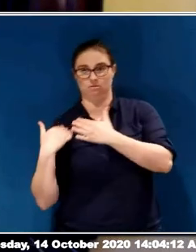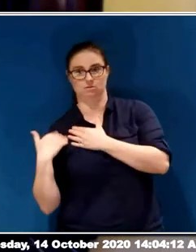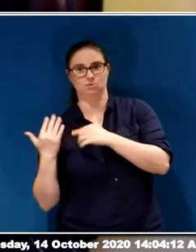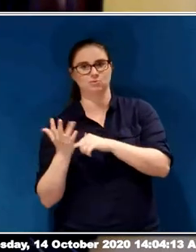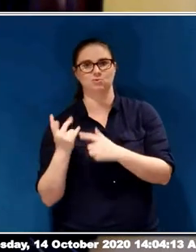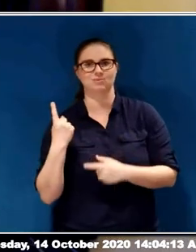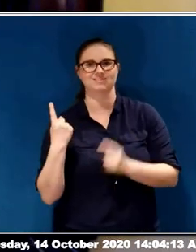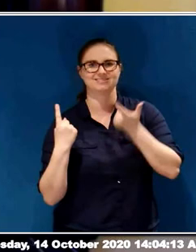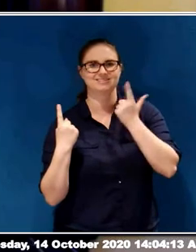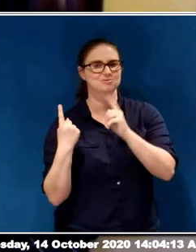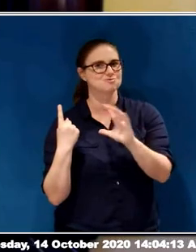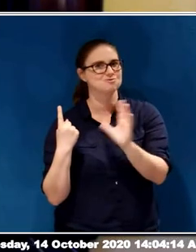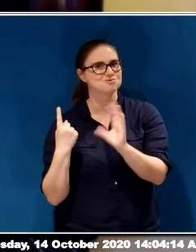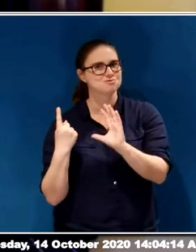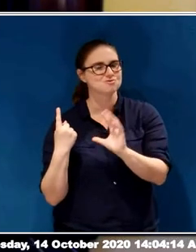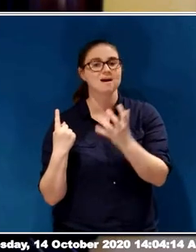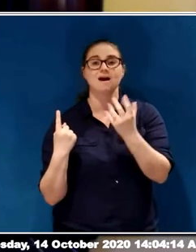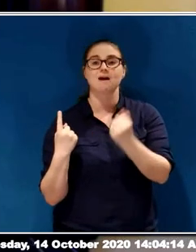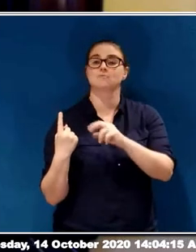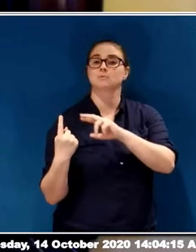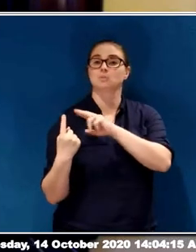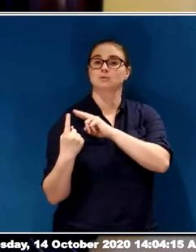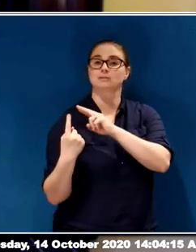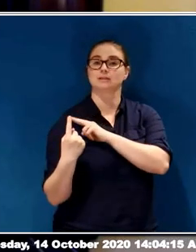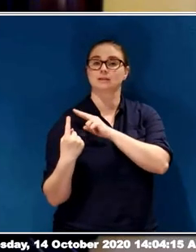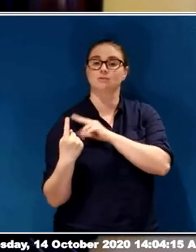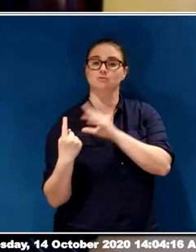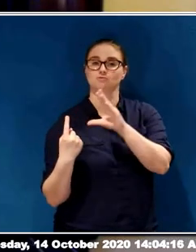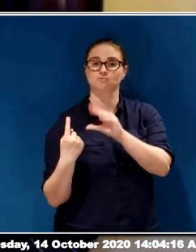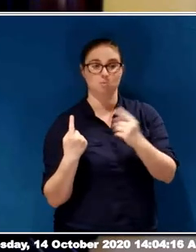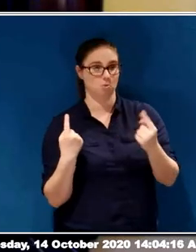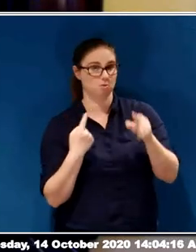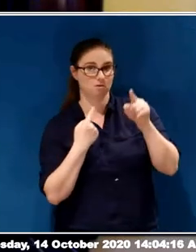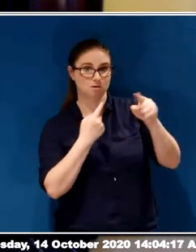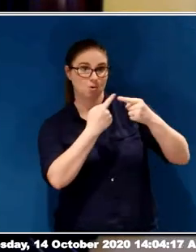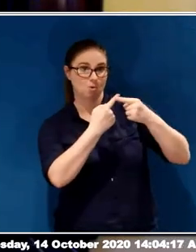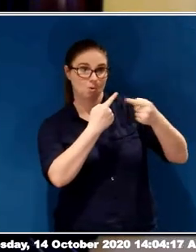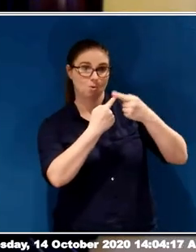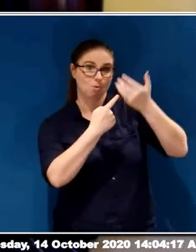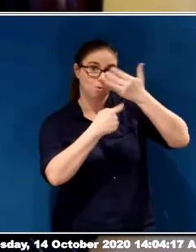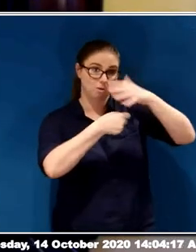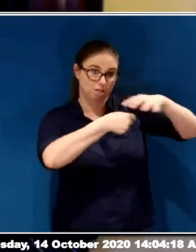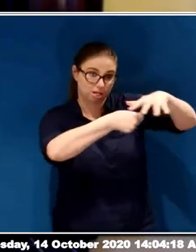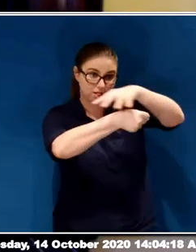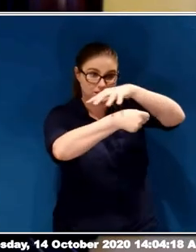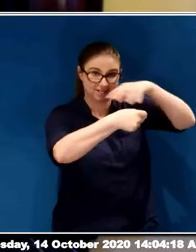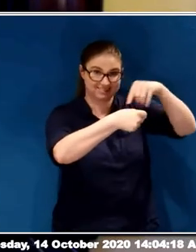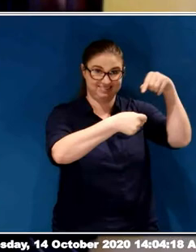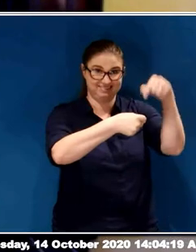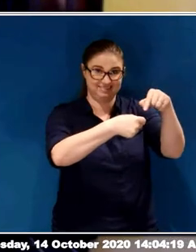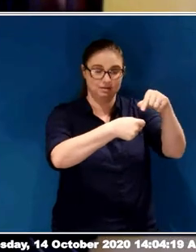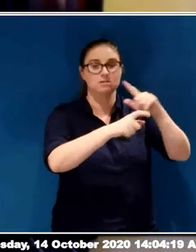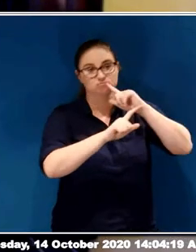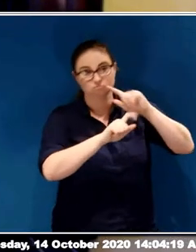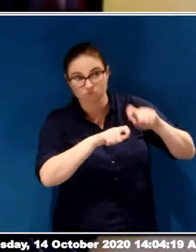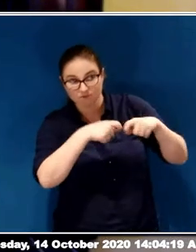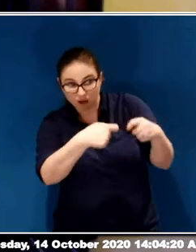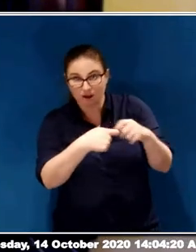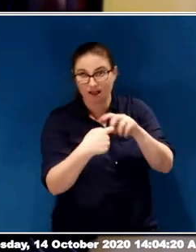local district and provided by the district, and quality assurance checks were then conducted on that.